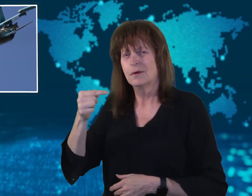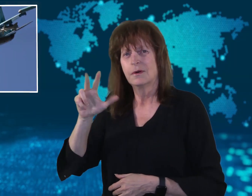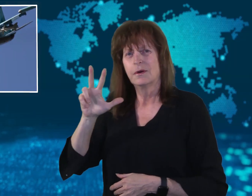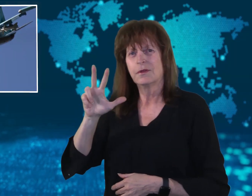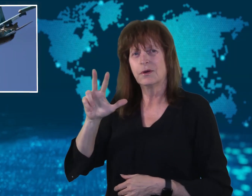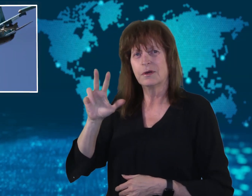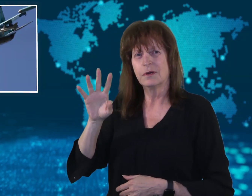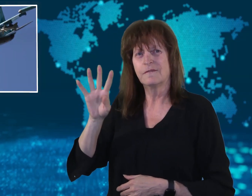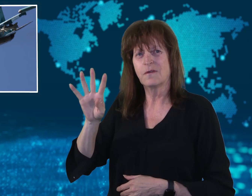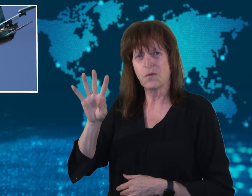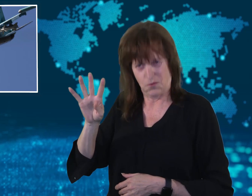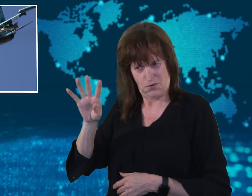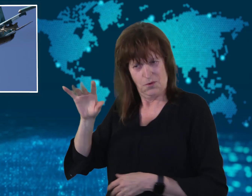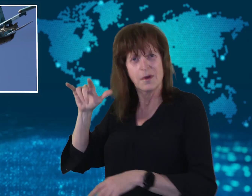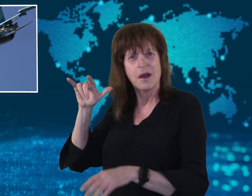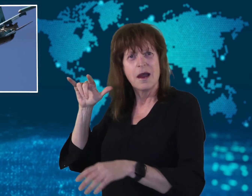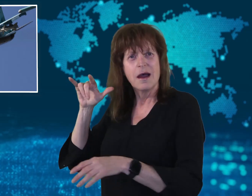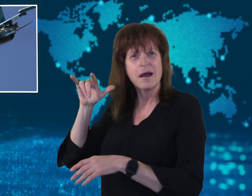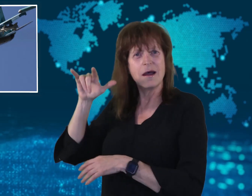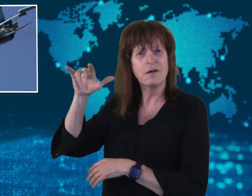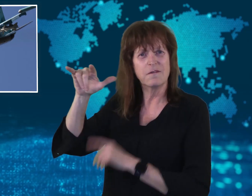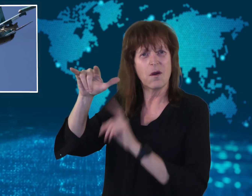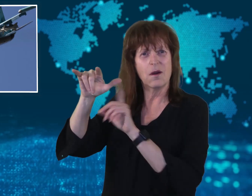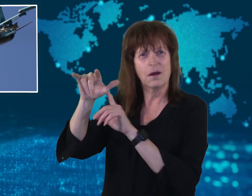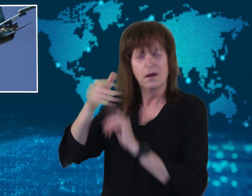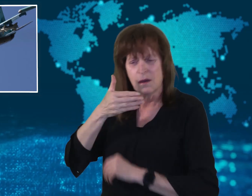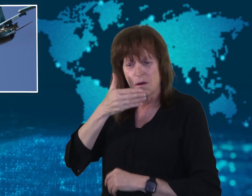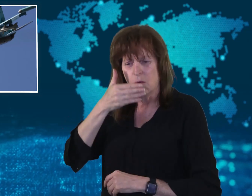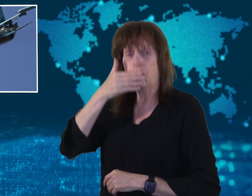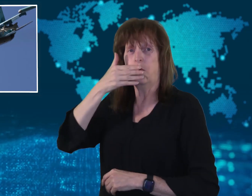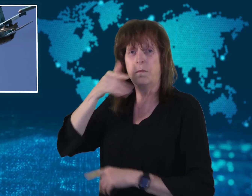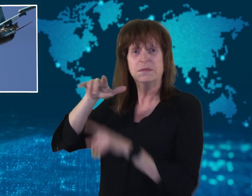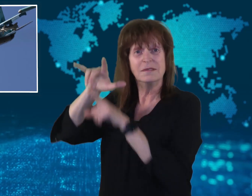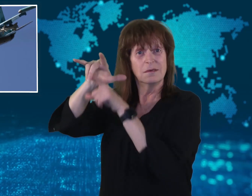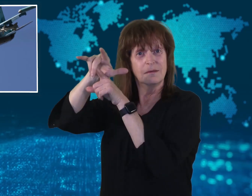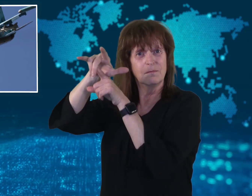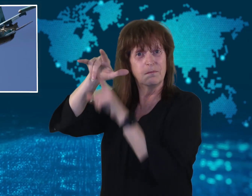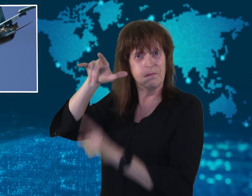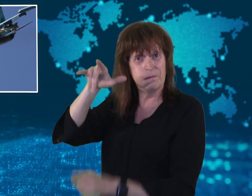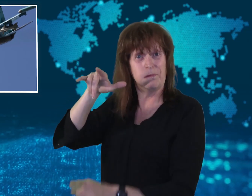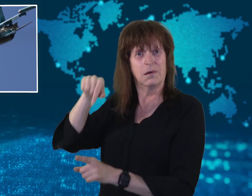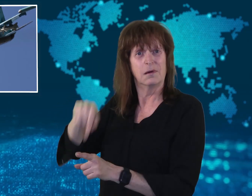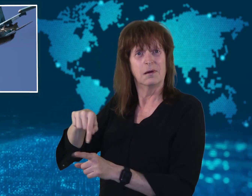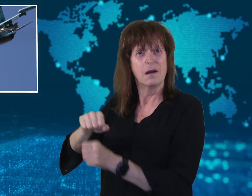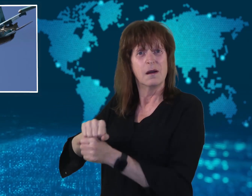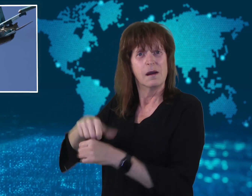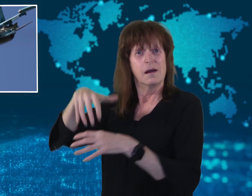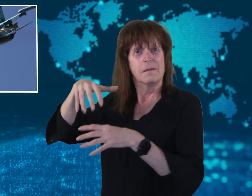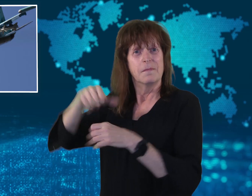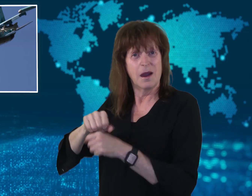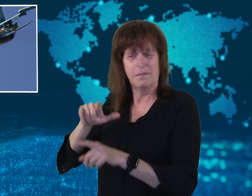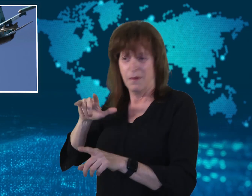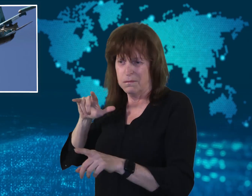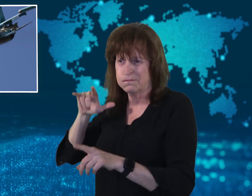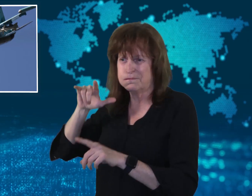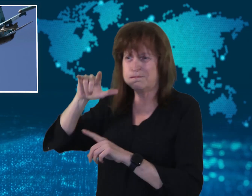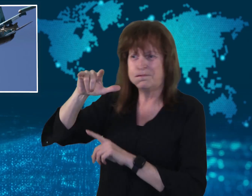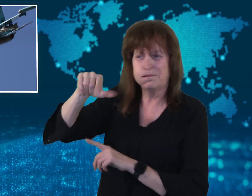Russia's military reported that an Su-34 air force plane accidentally